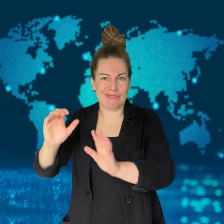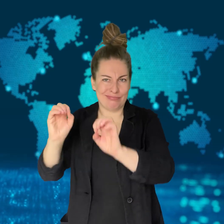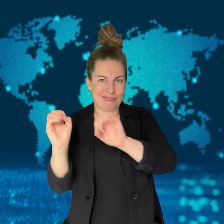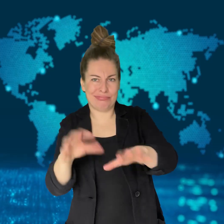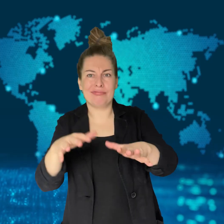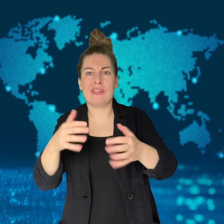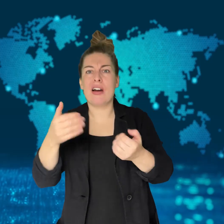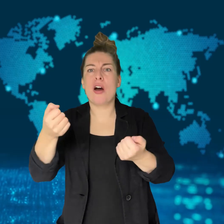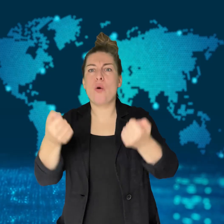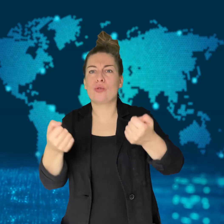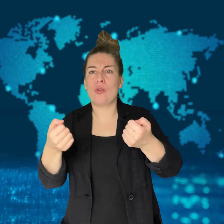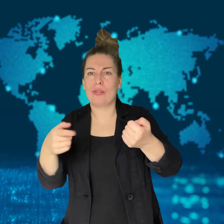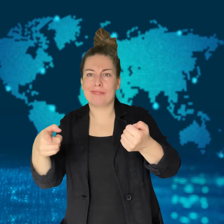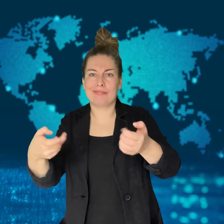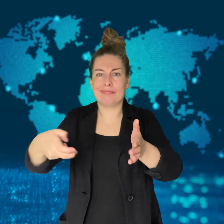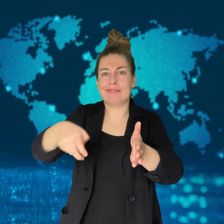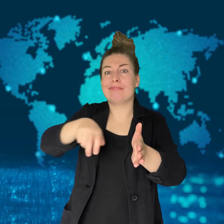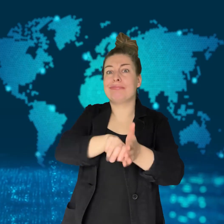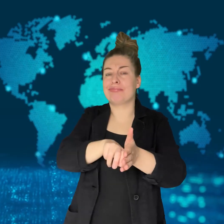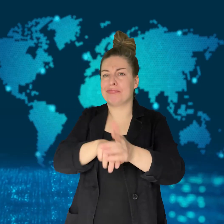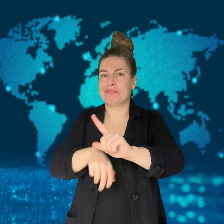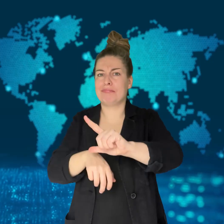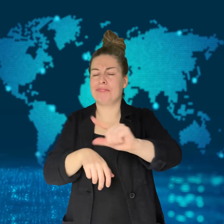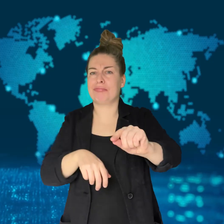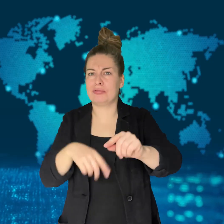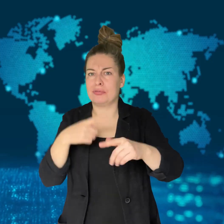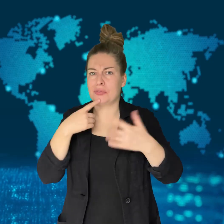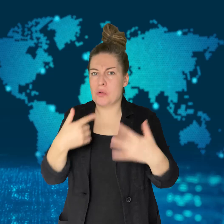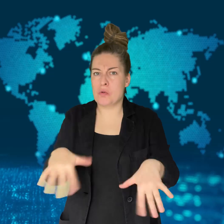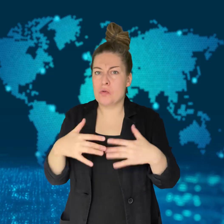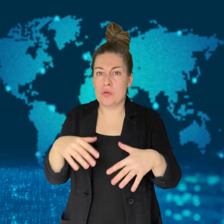The UN says it will be carefully covering the incident.